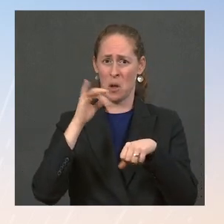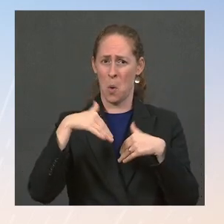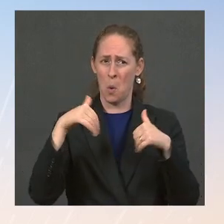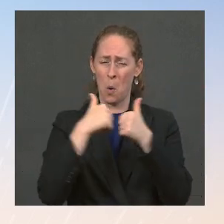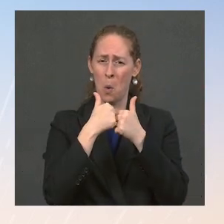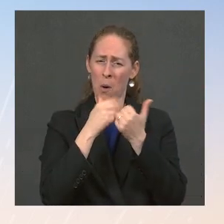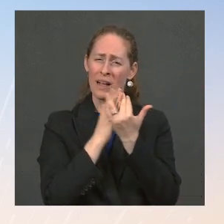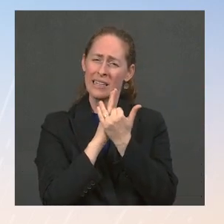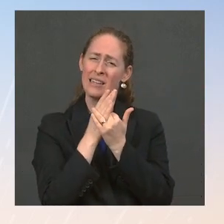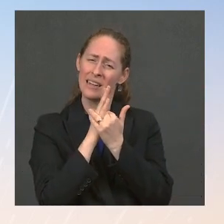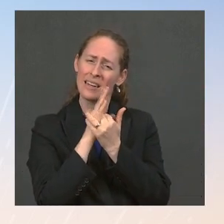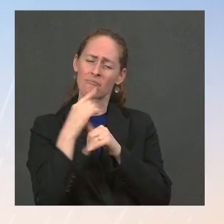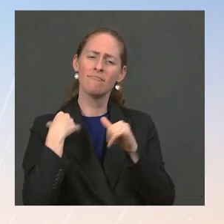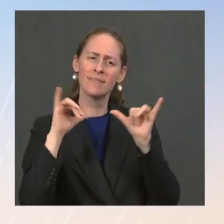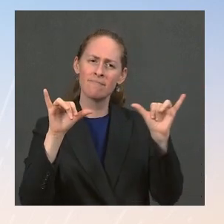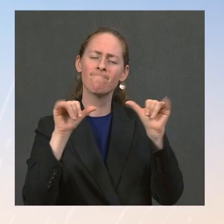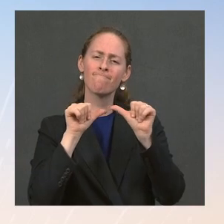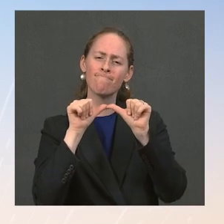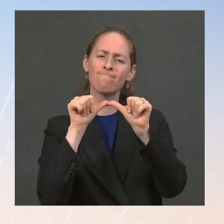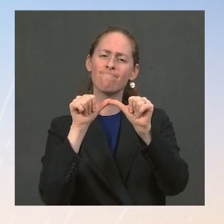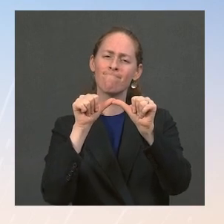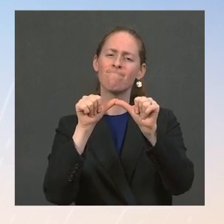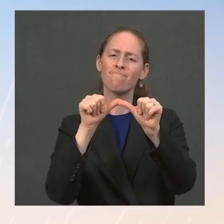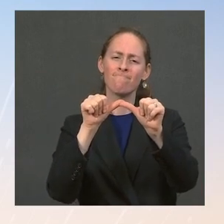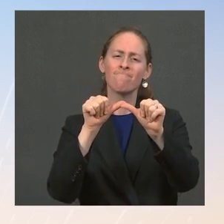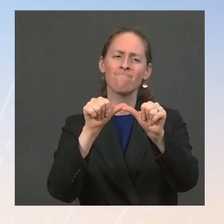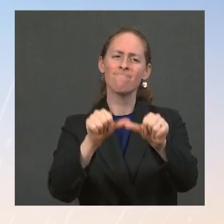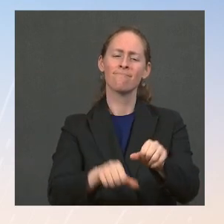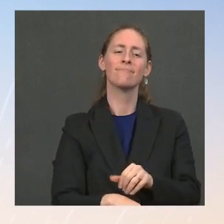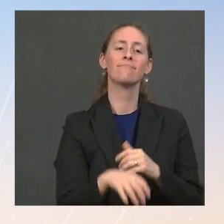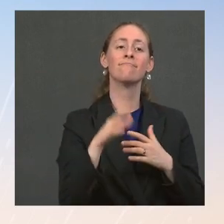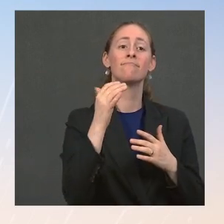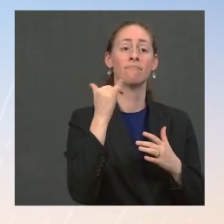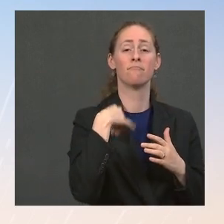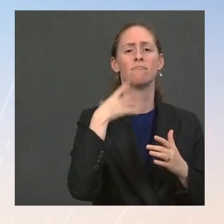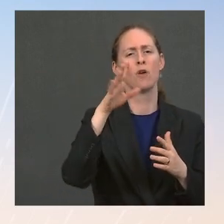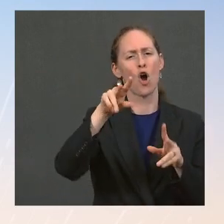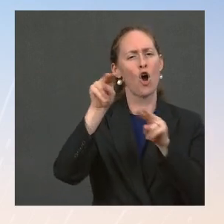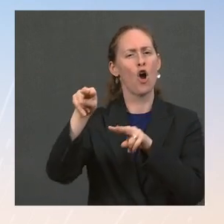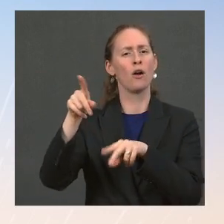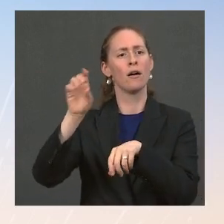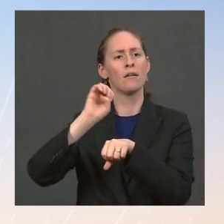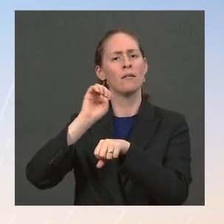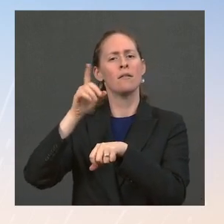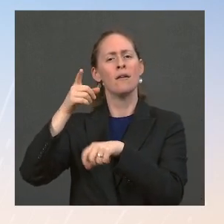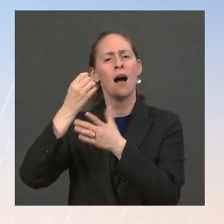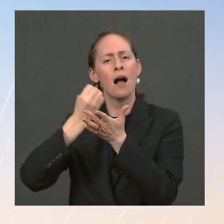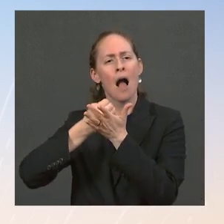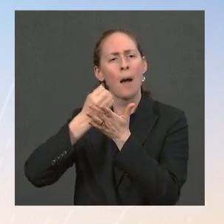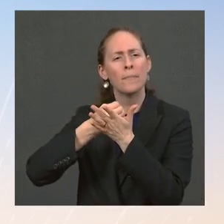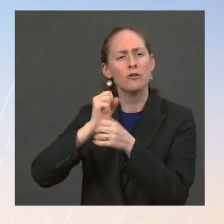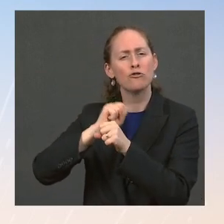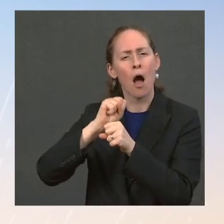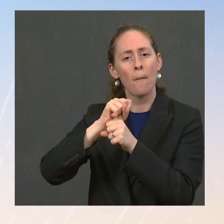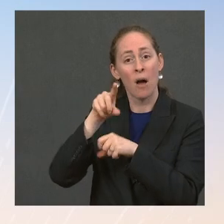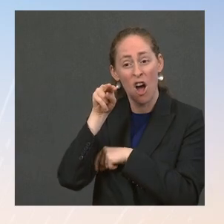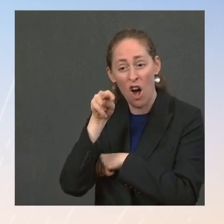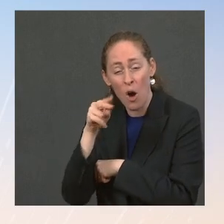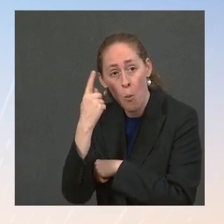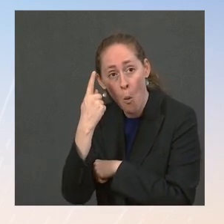If you look at the data month-over-month, as I noted a few minutes ago, we have -- he has also created 5 million jobs under his presidency.